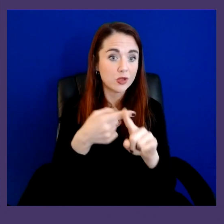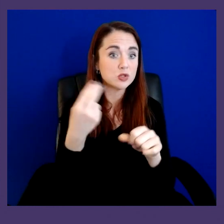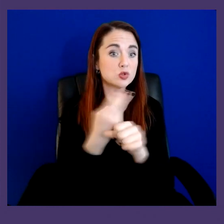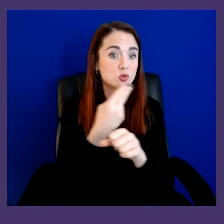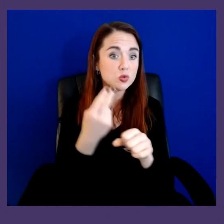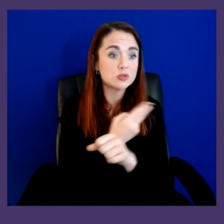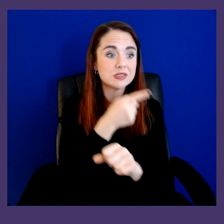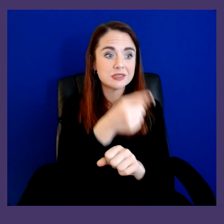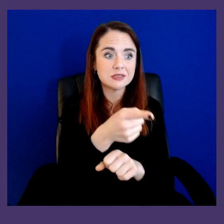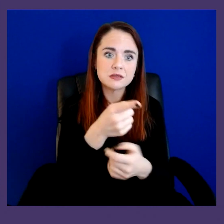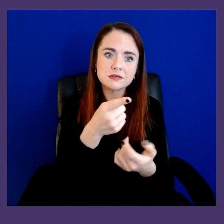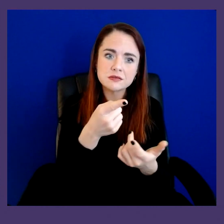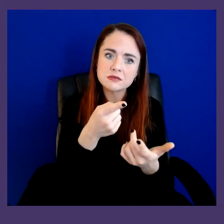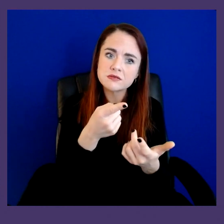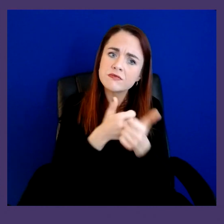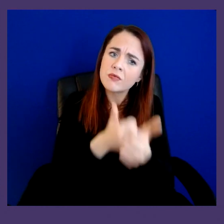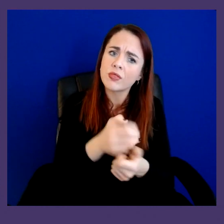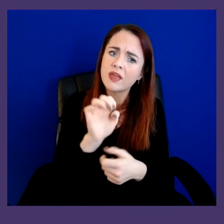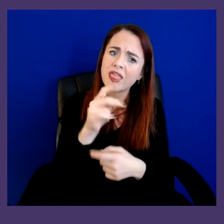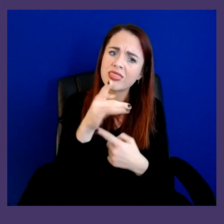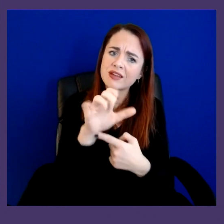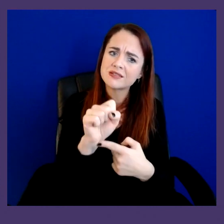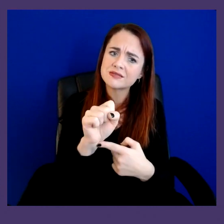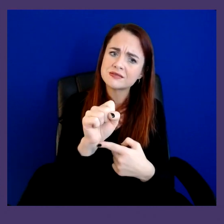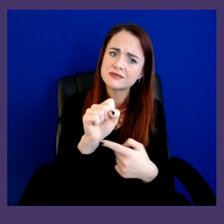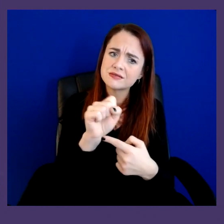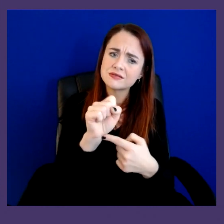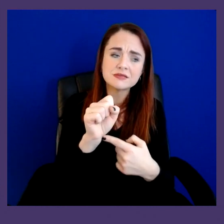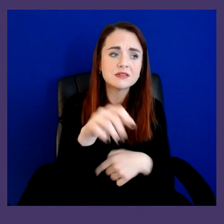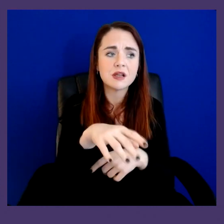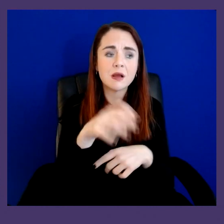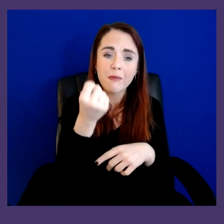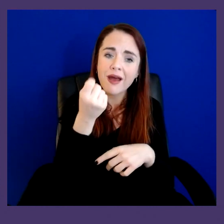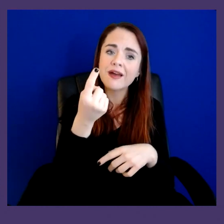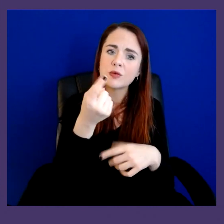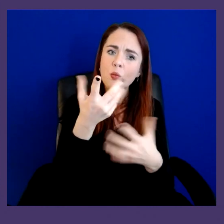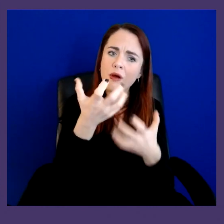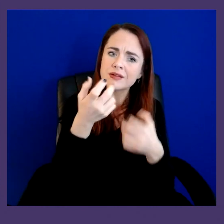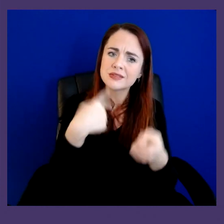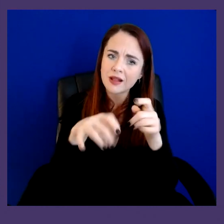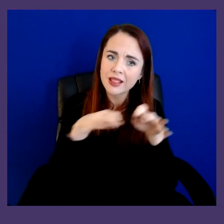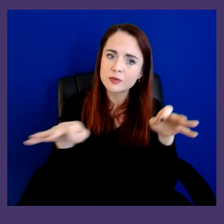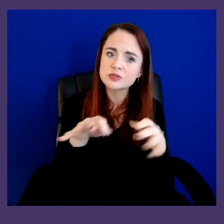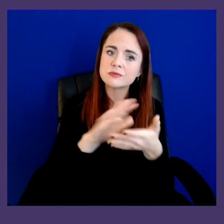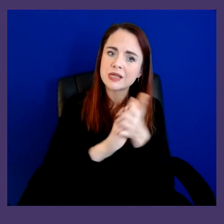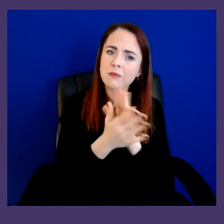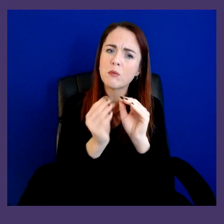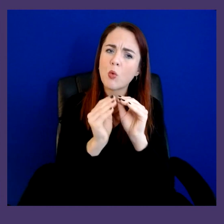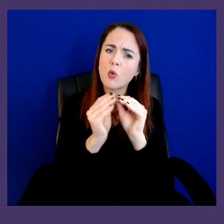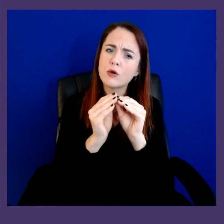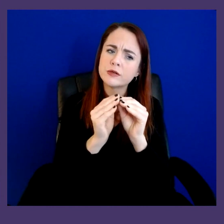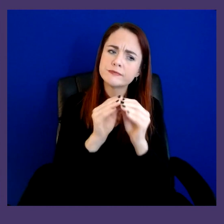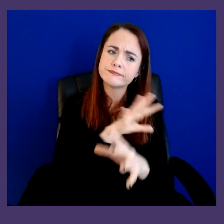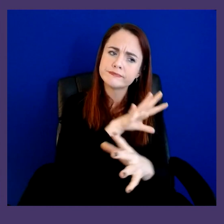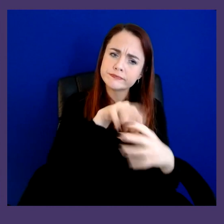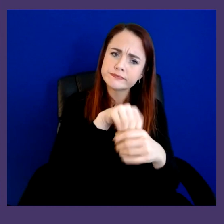the beginnings of sign language becoming part of the mainstream, hopefully. Making it scalable.